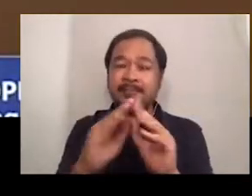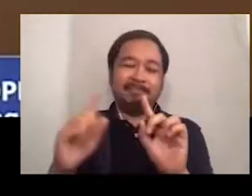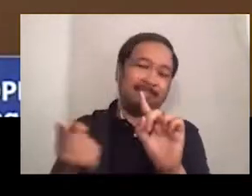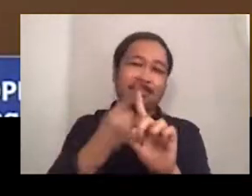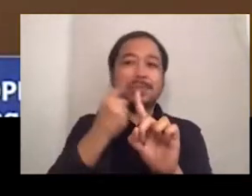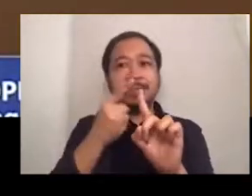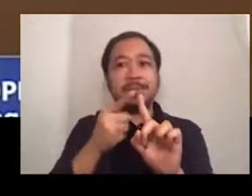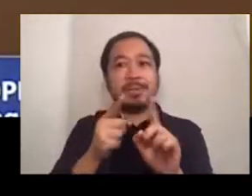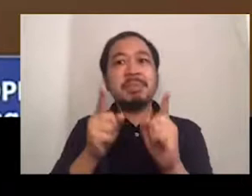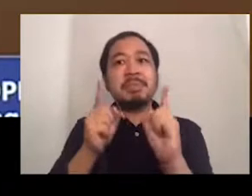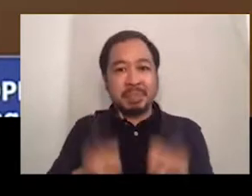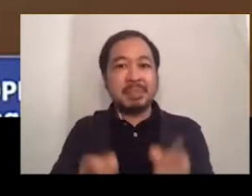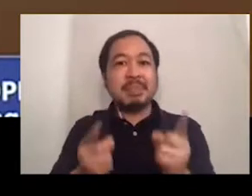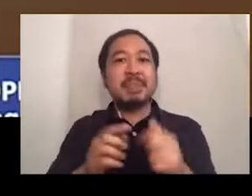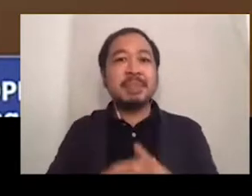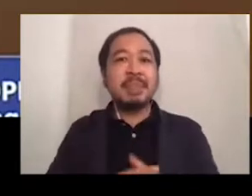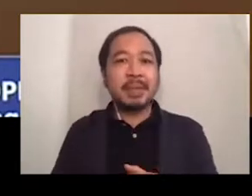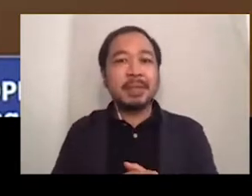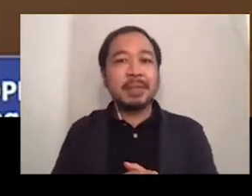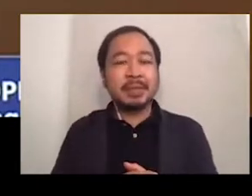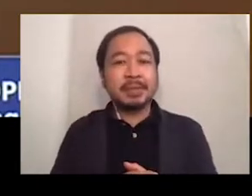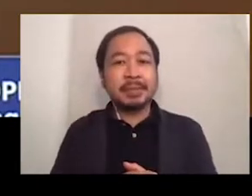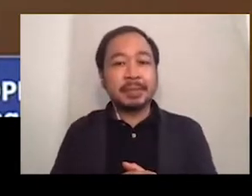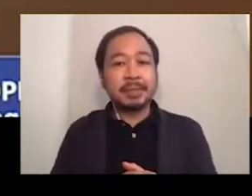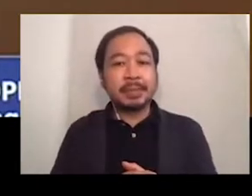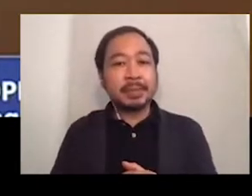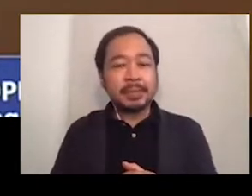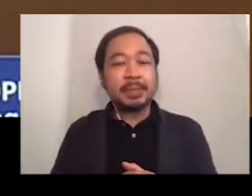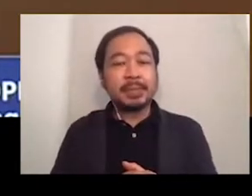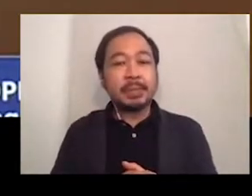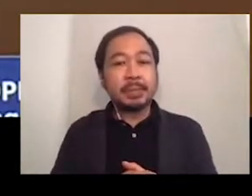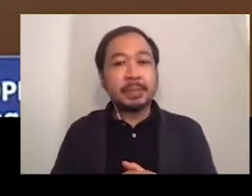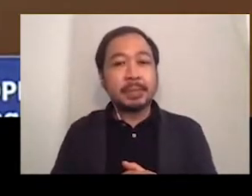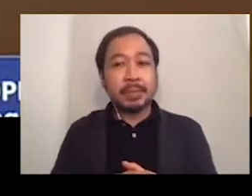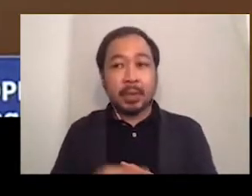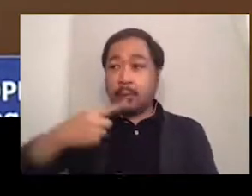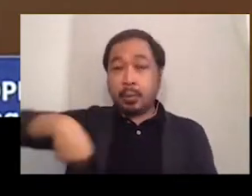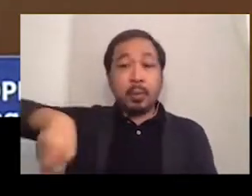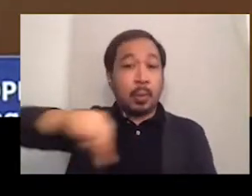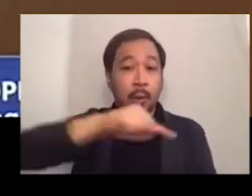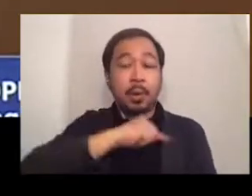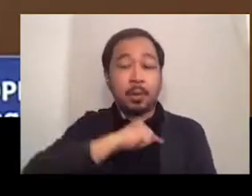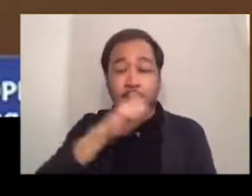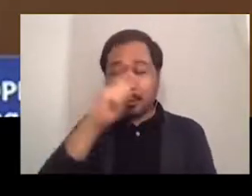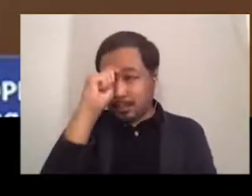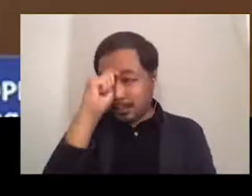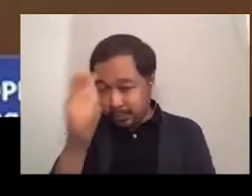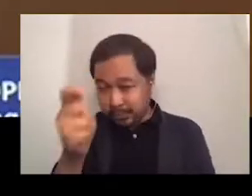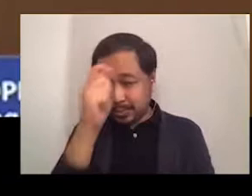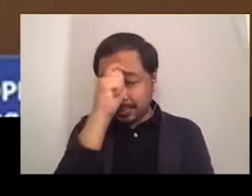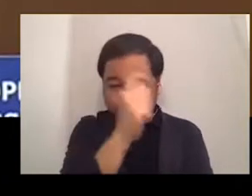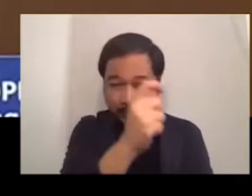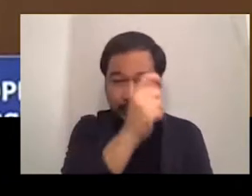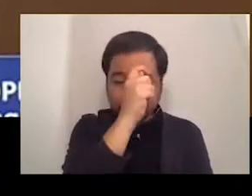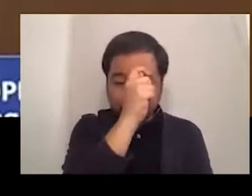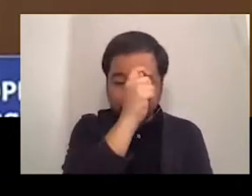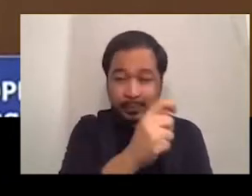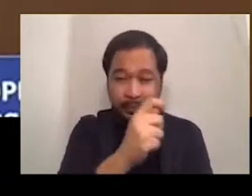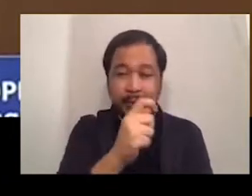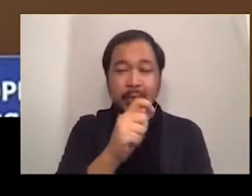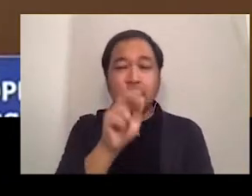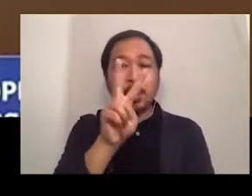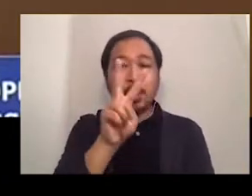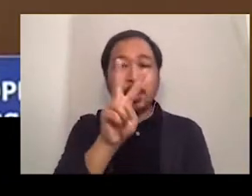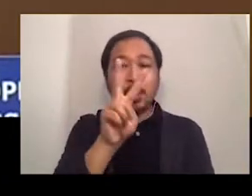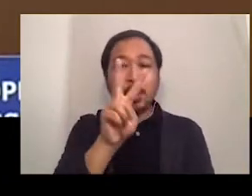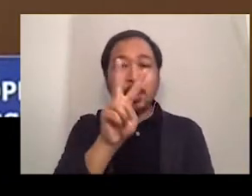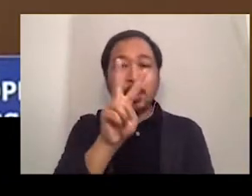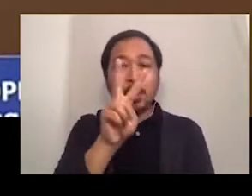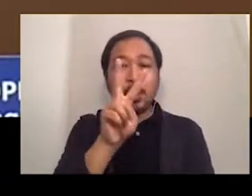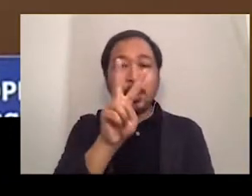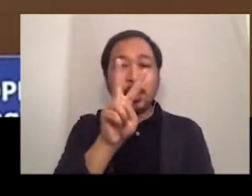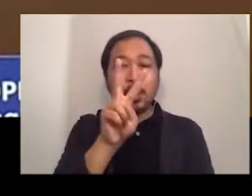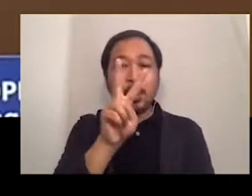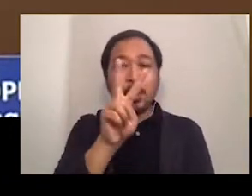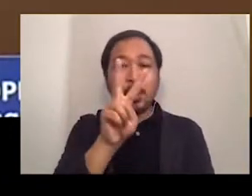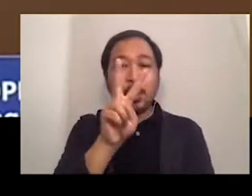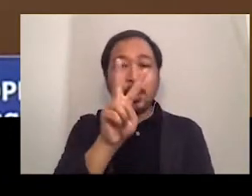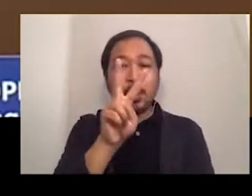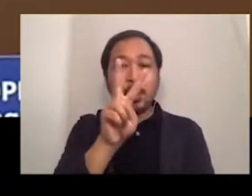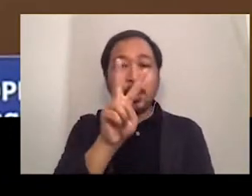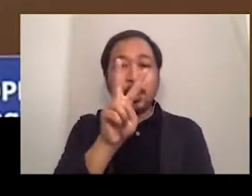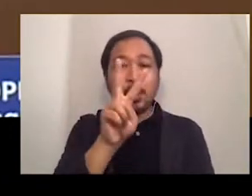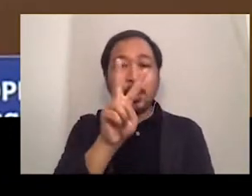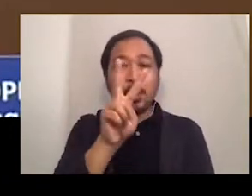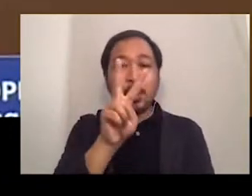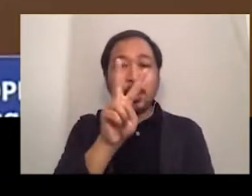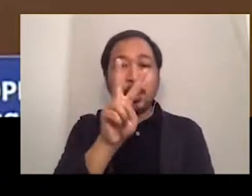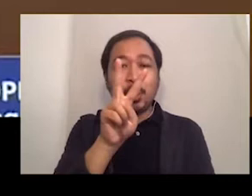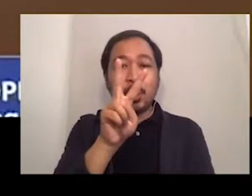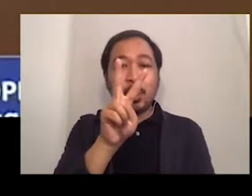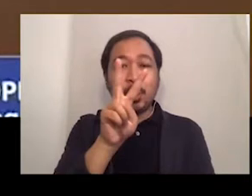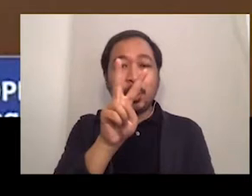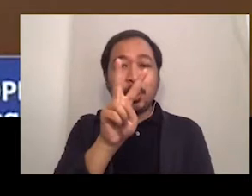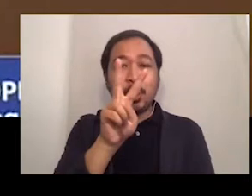As we were all expected a good year of 2020, the COVID-19 outbreak hit the world.